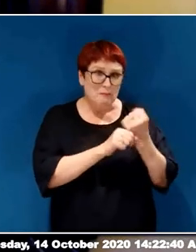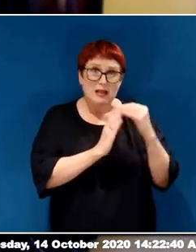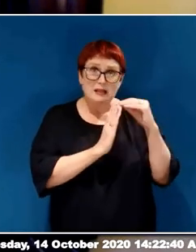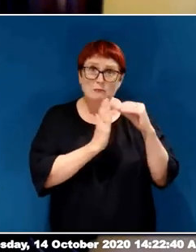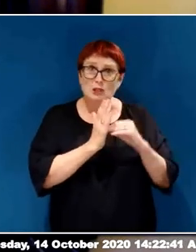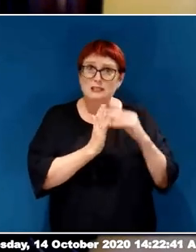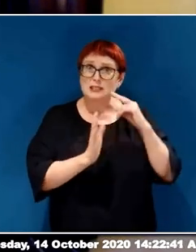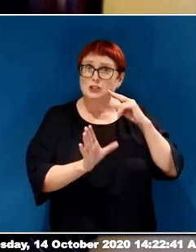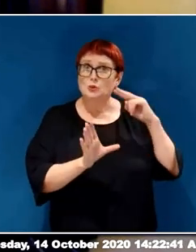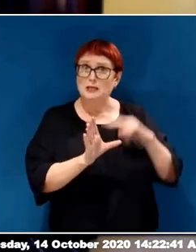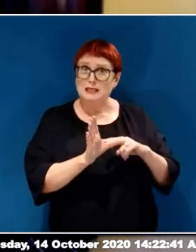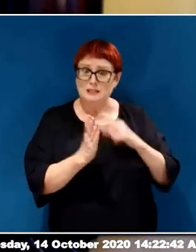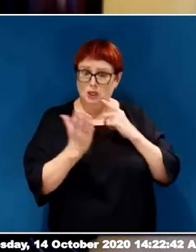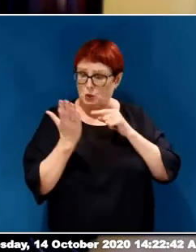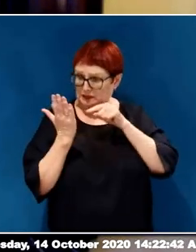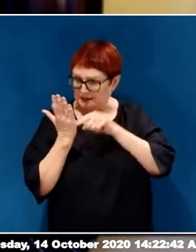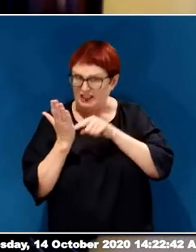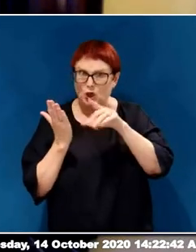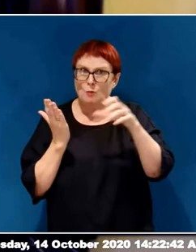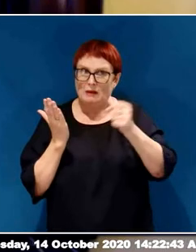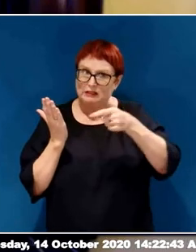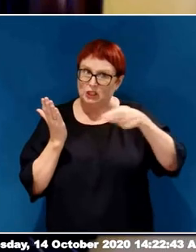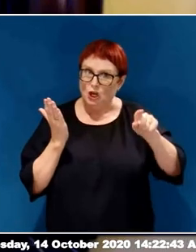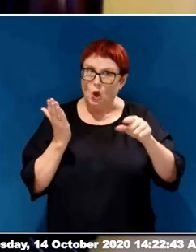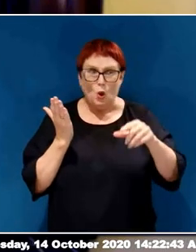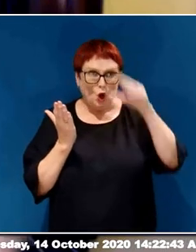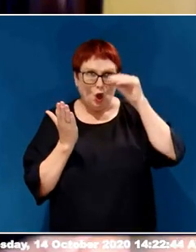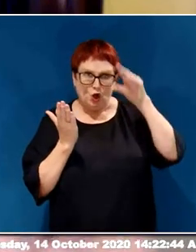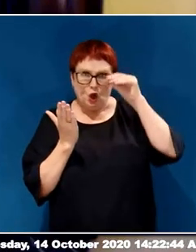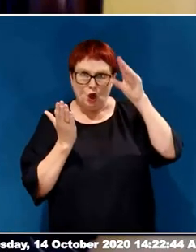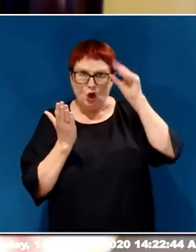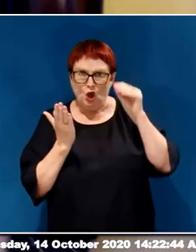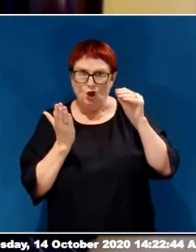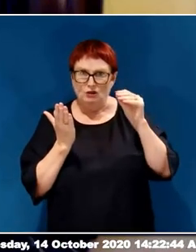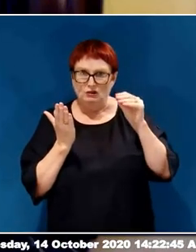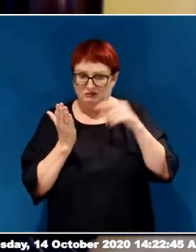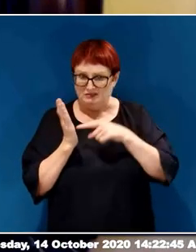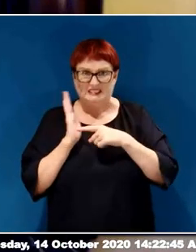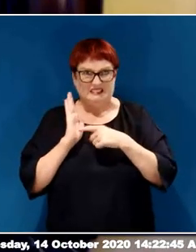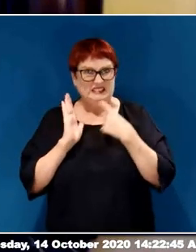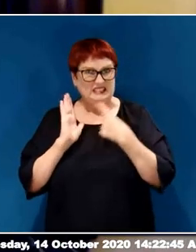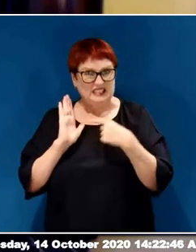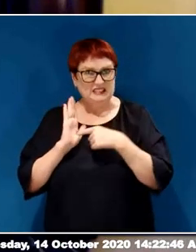three. However, the general order of business is that teachers can select any